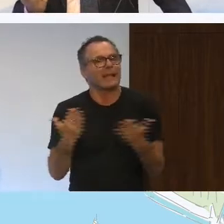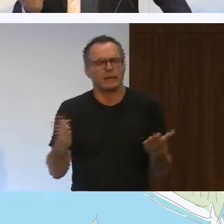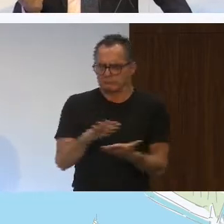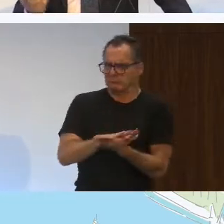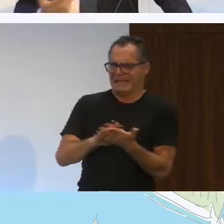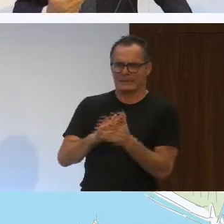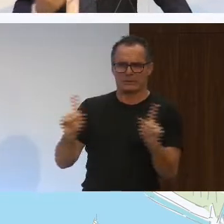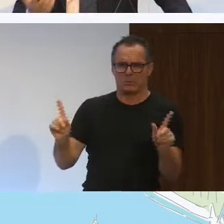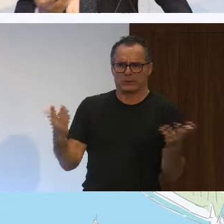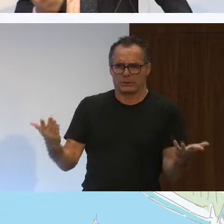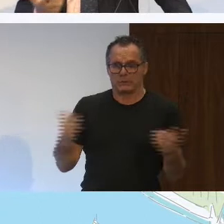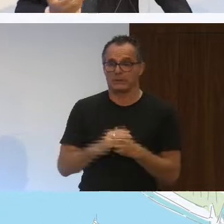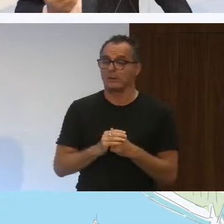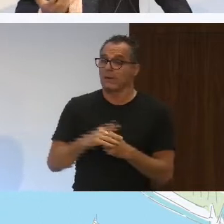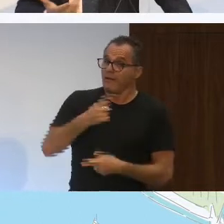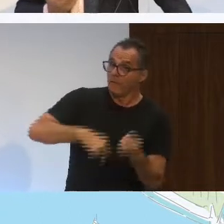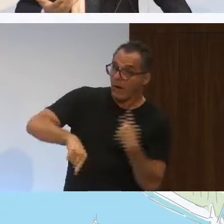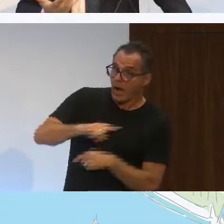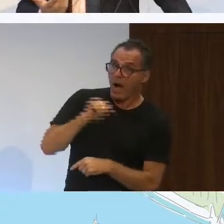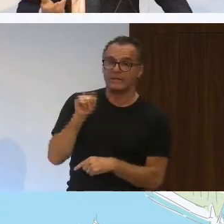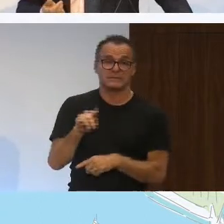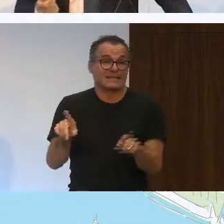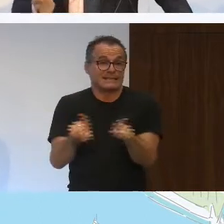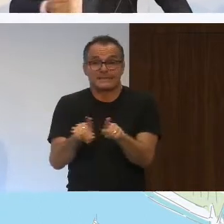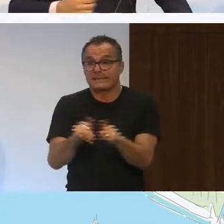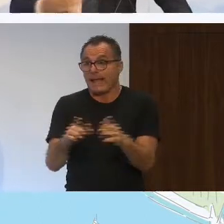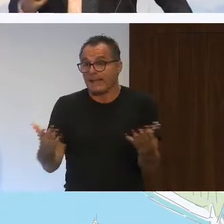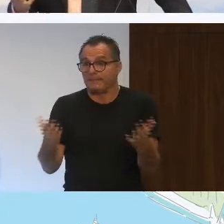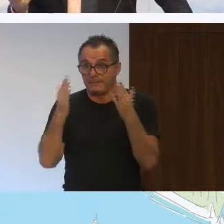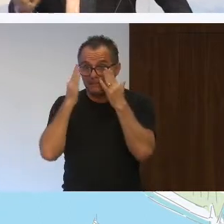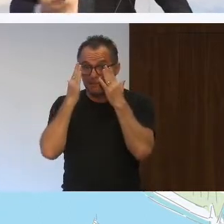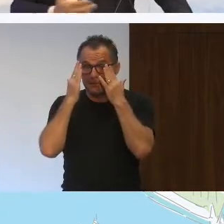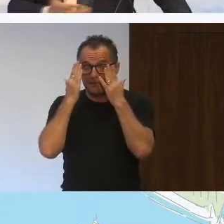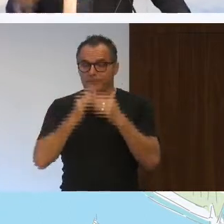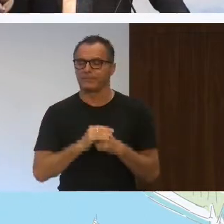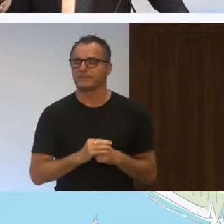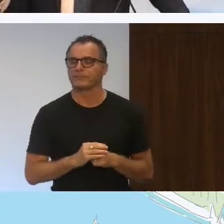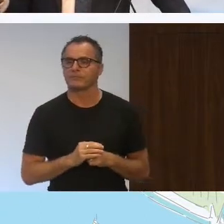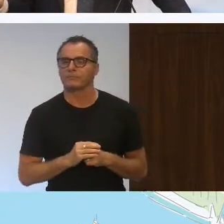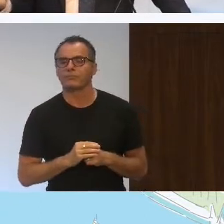And because for us is essentially the same so far. But over time, we might actually discover that